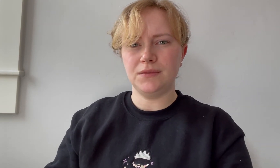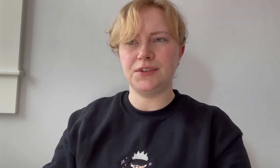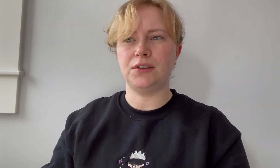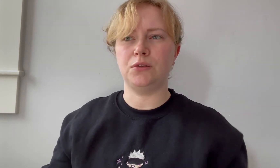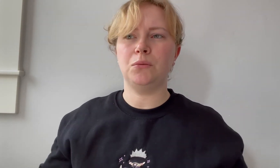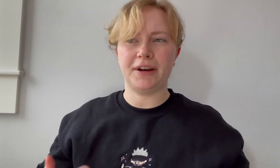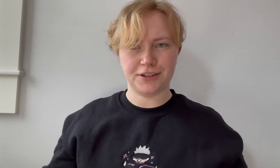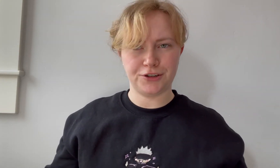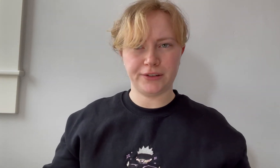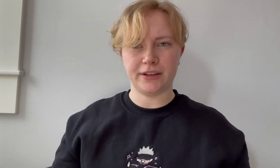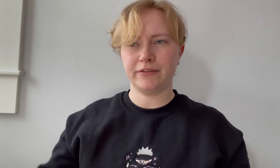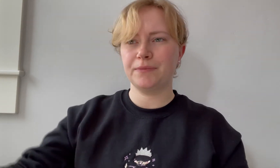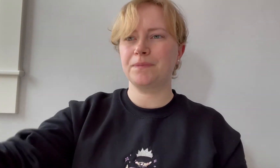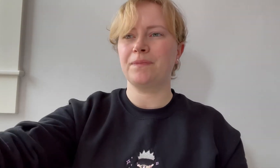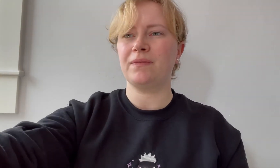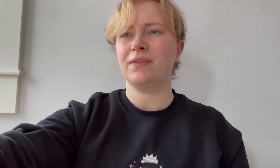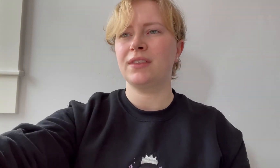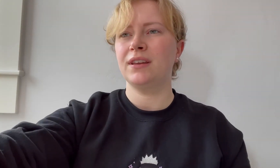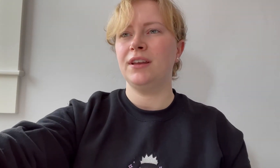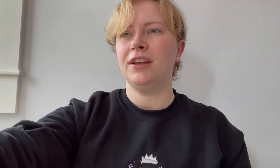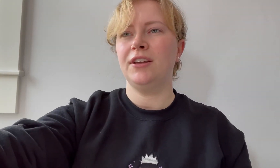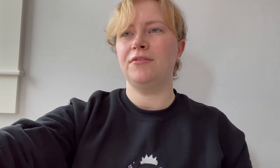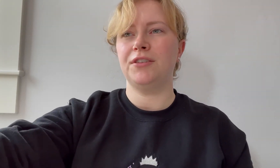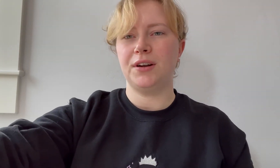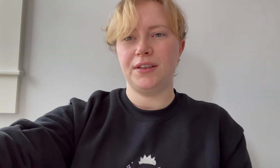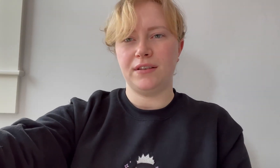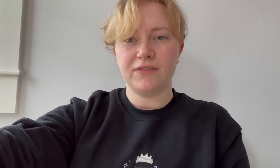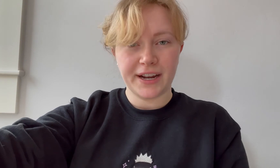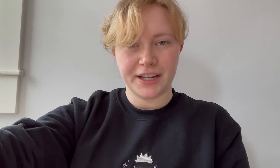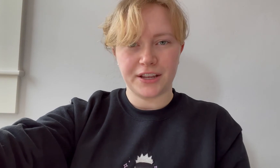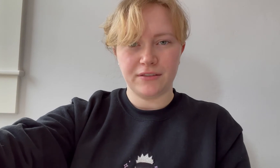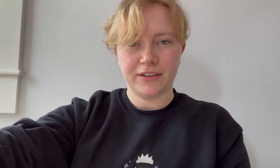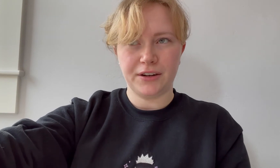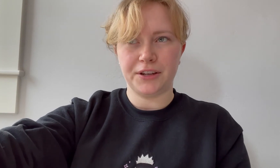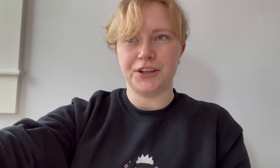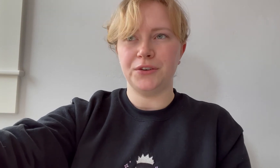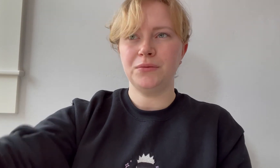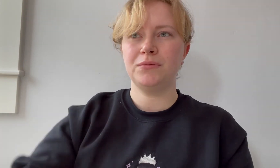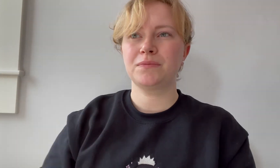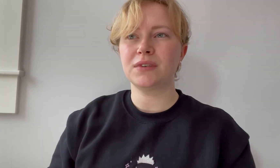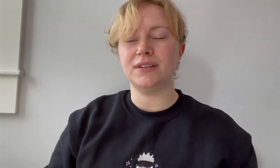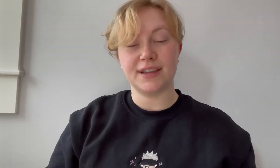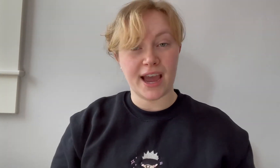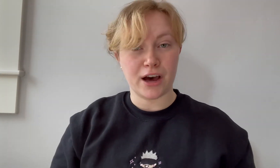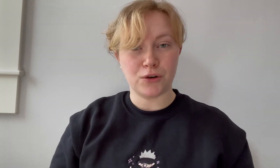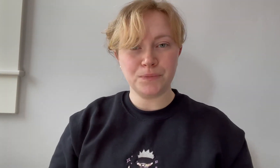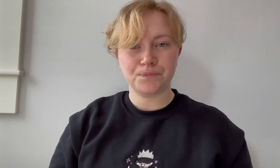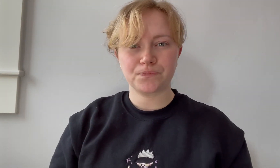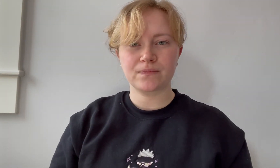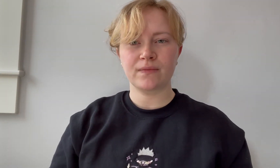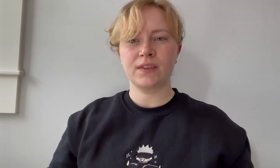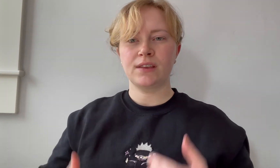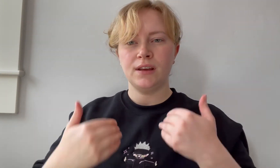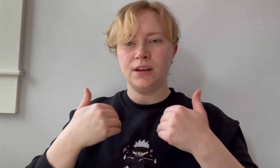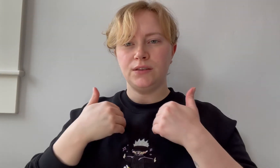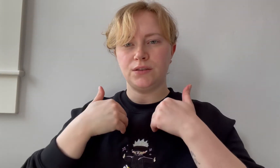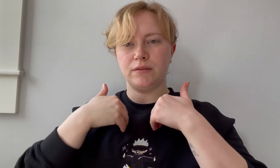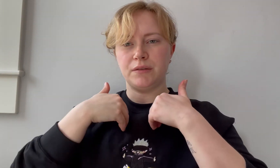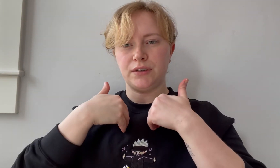so why did you like for the finding final cue is how so we're going to